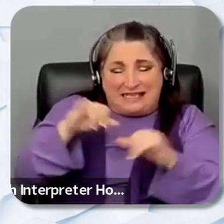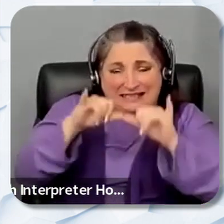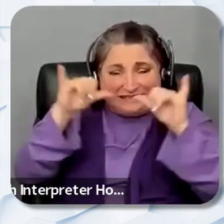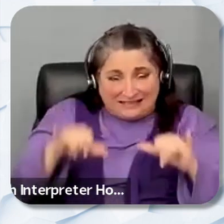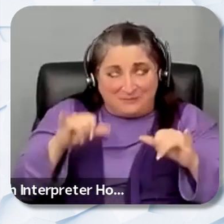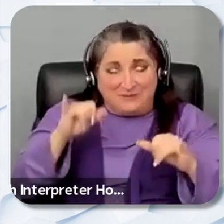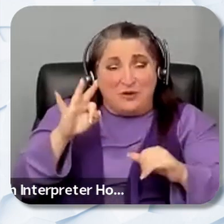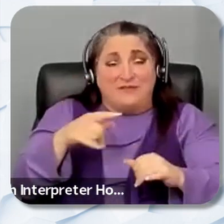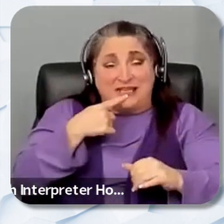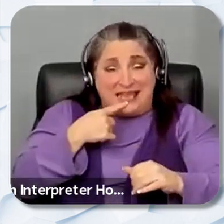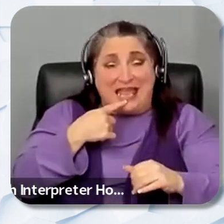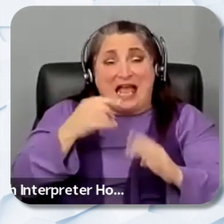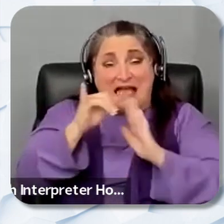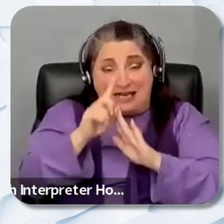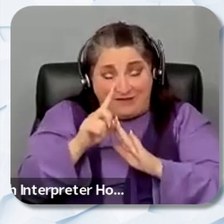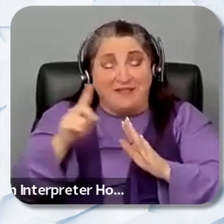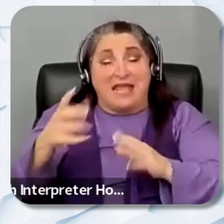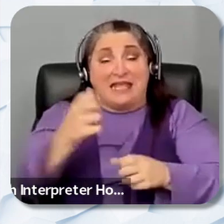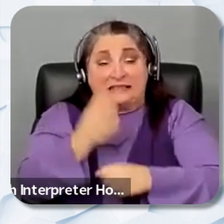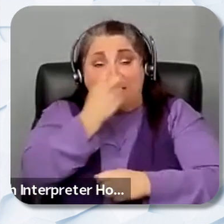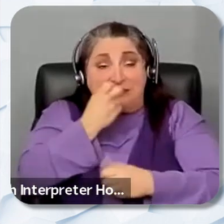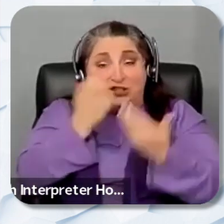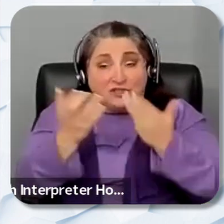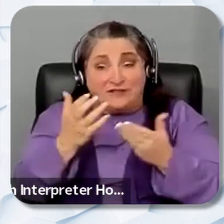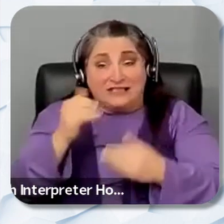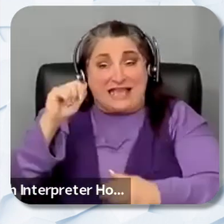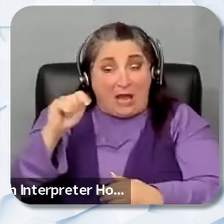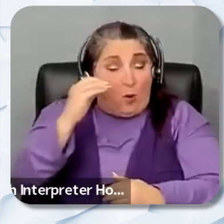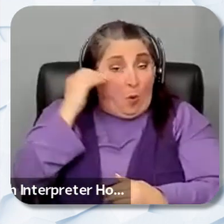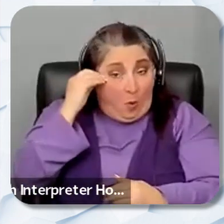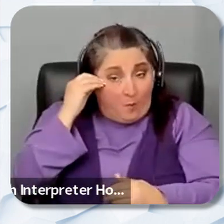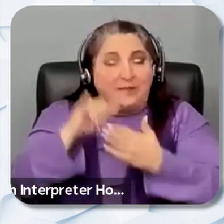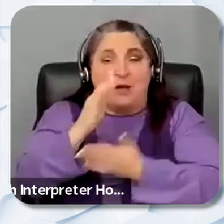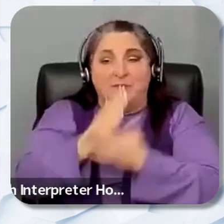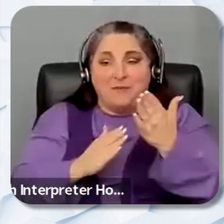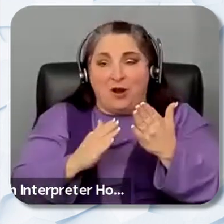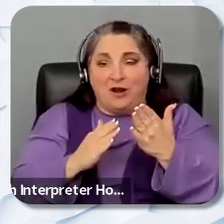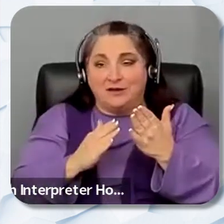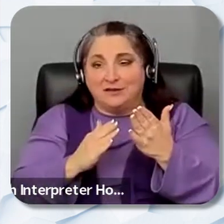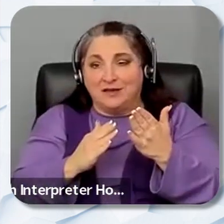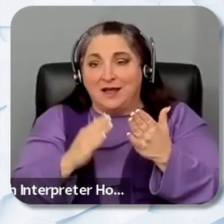their speech services at home, then that would be part of Indicator 6c. So it's different